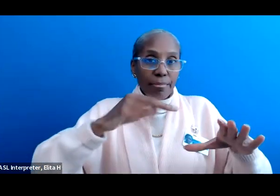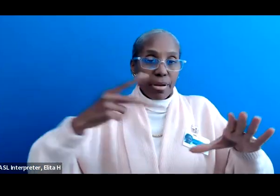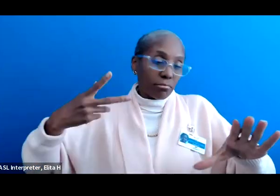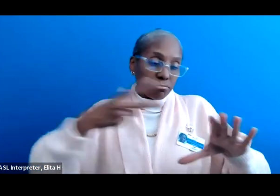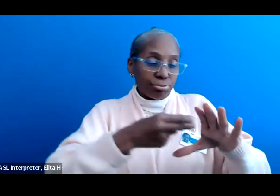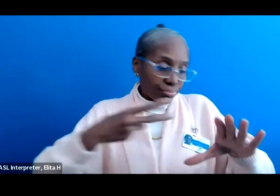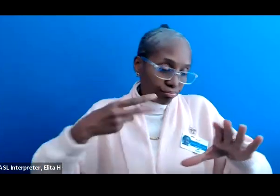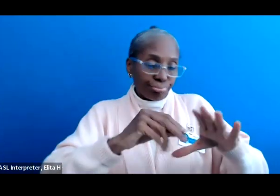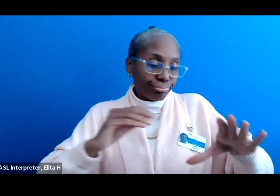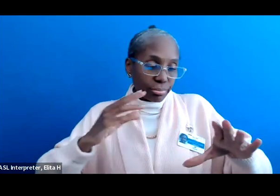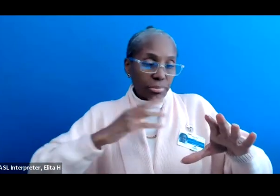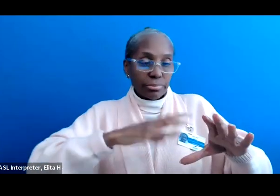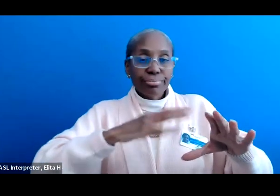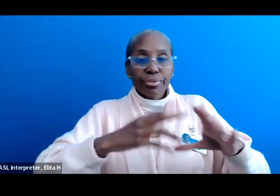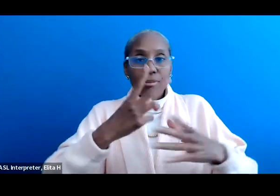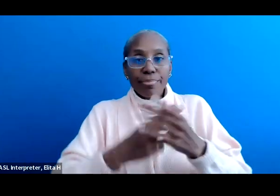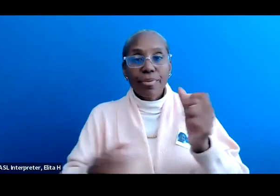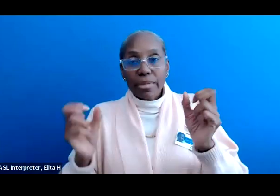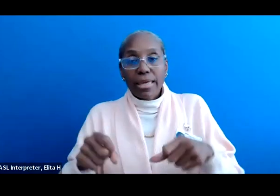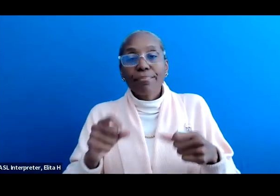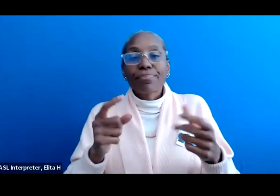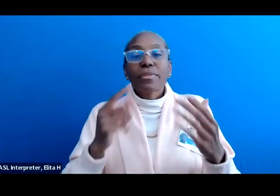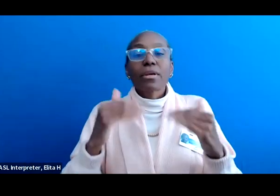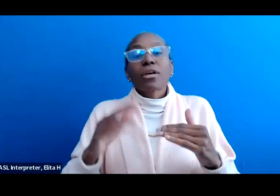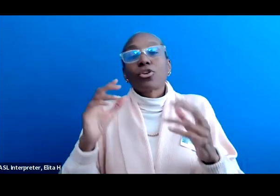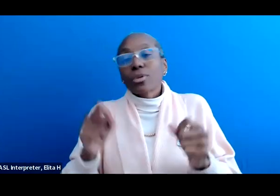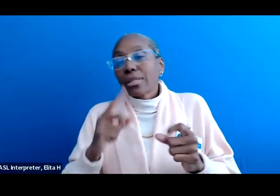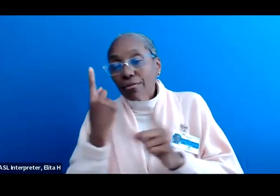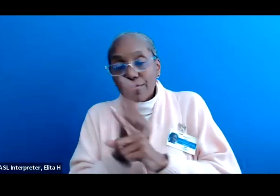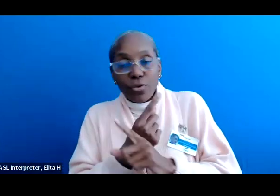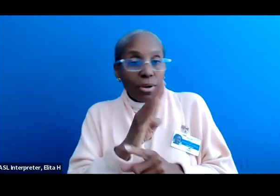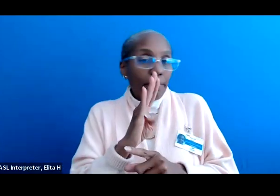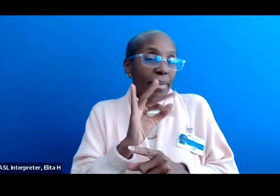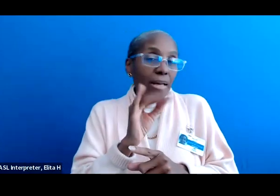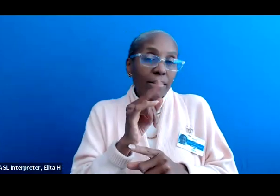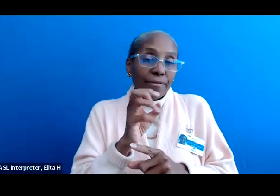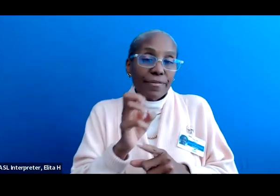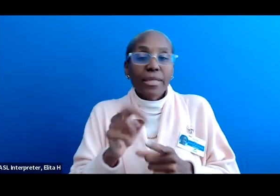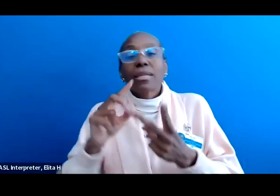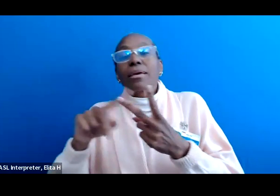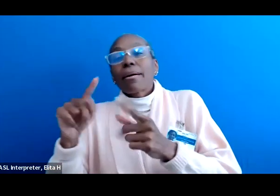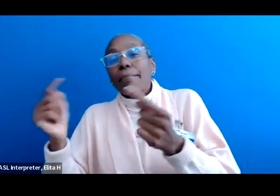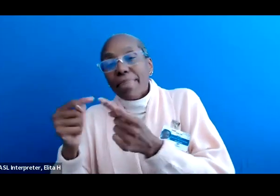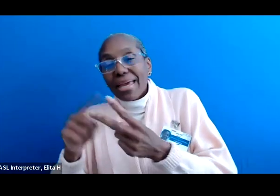It's really good for that as well. You can have it just for baclofen. You can have it just for pain, or you can have it for a combination of each.